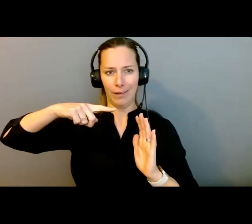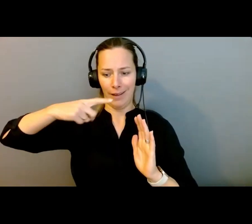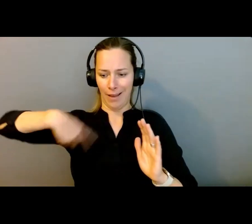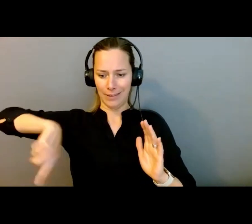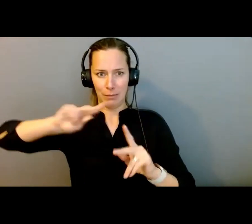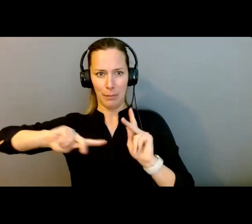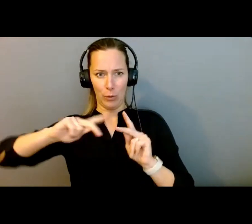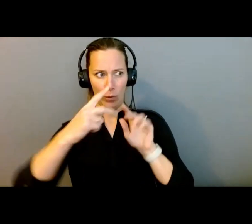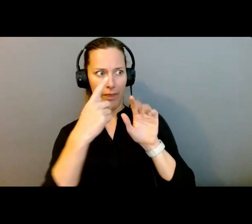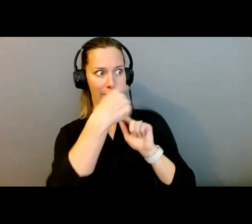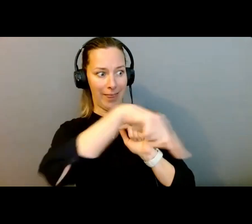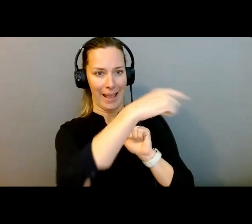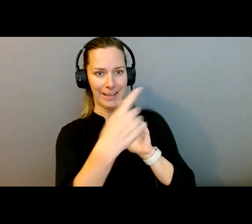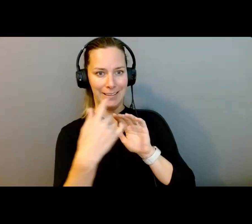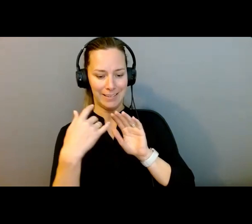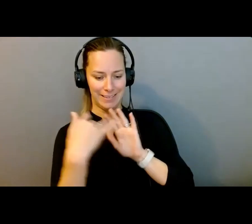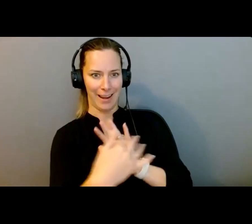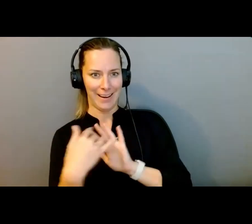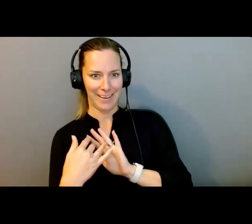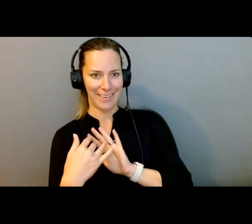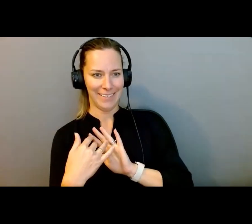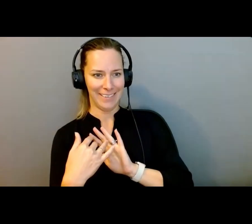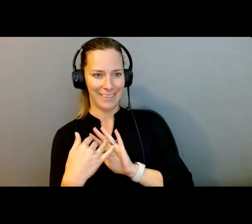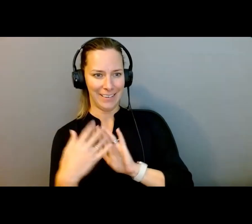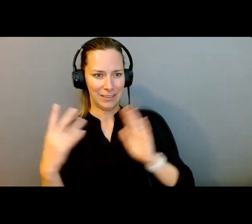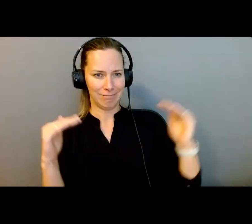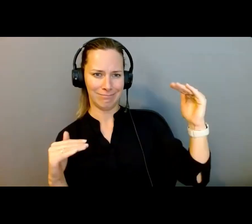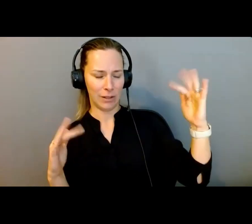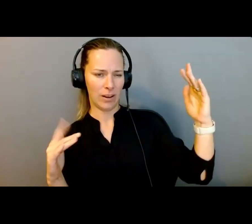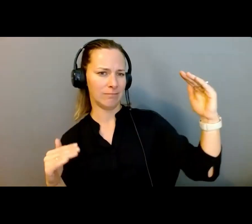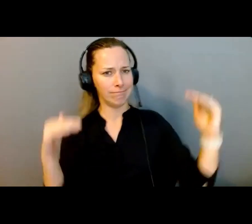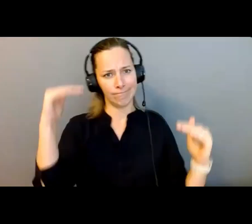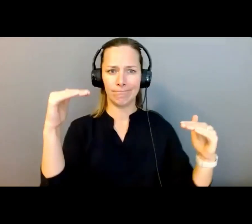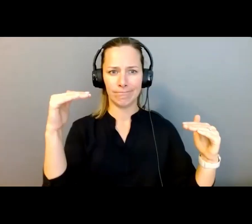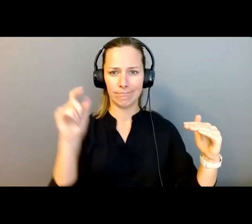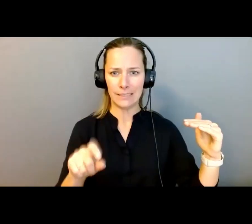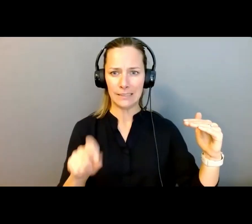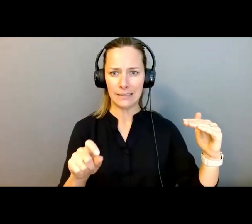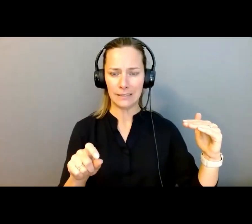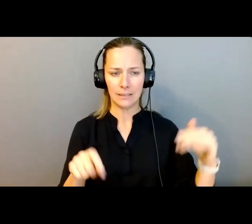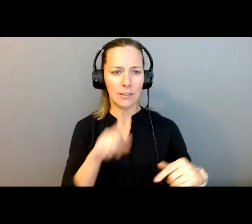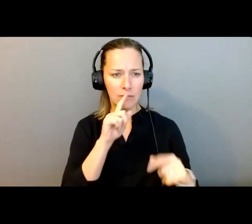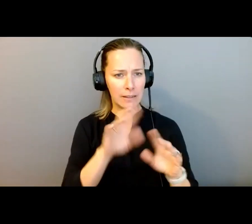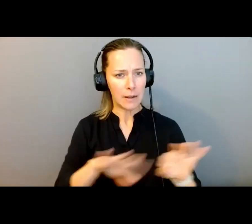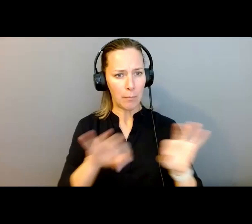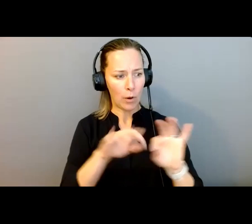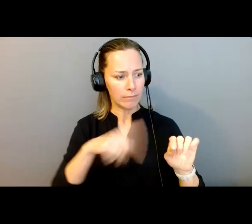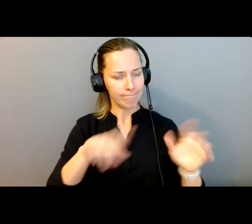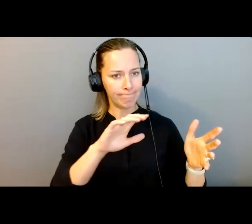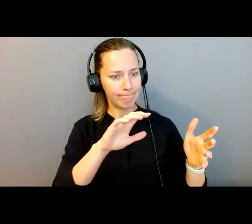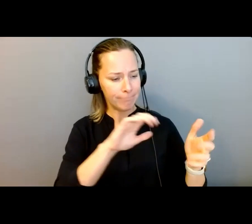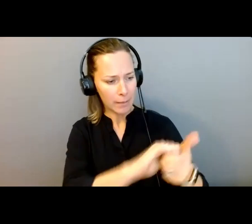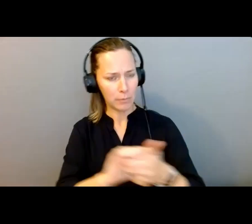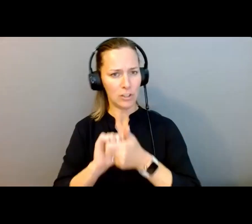So, to be able to, you know, bring in a sense of collaboration and also to create this work from a